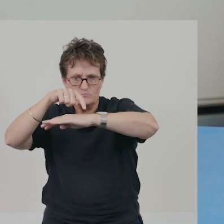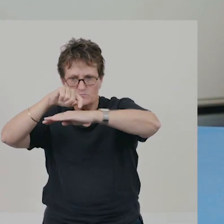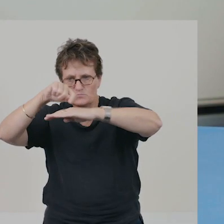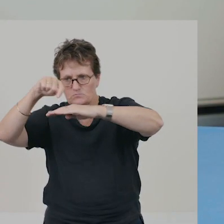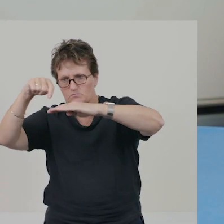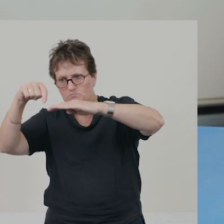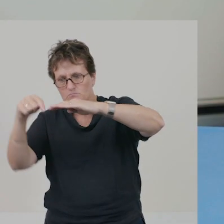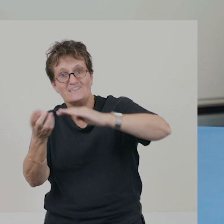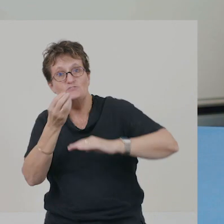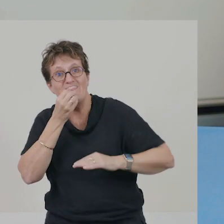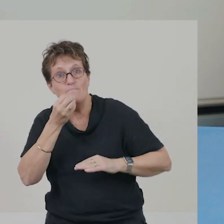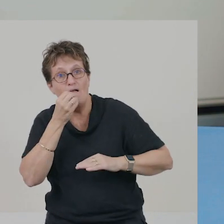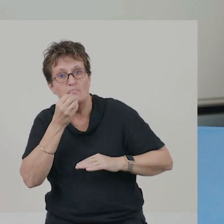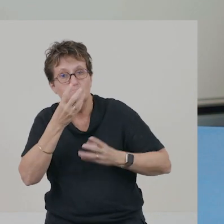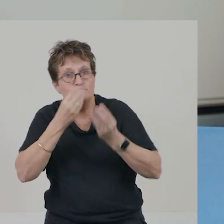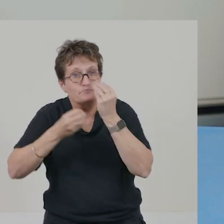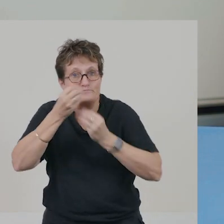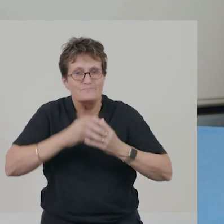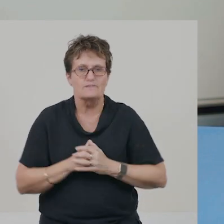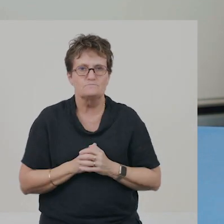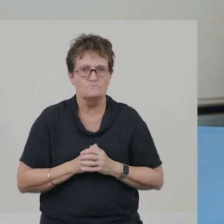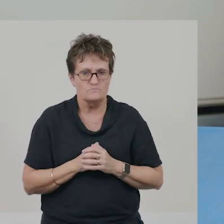The thorny devil also moves slowly, stops often,